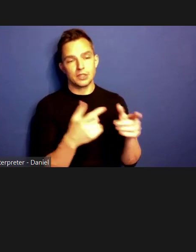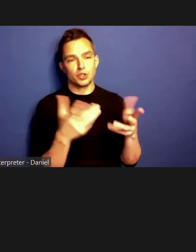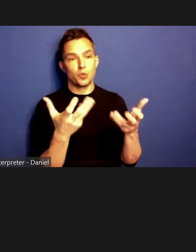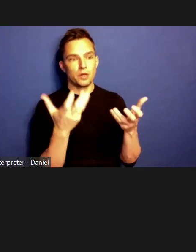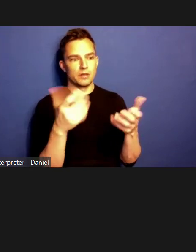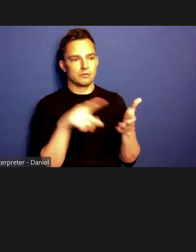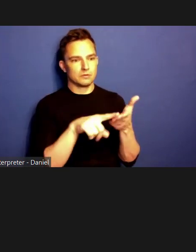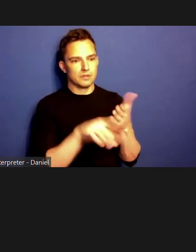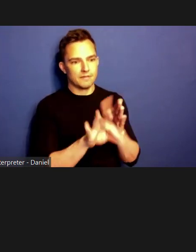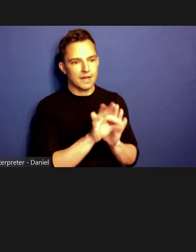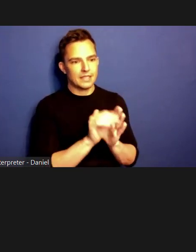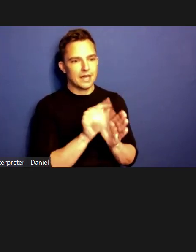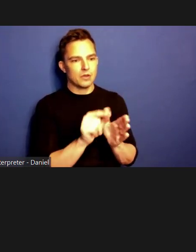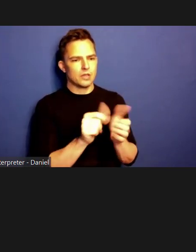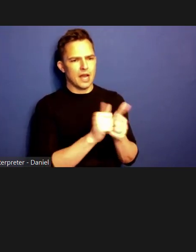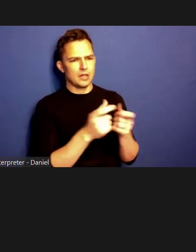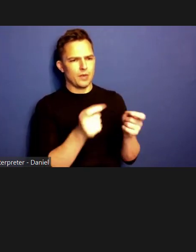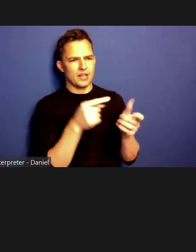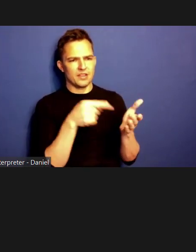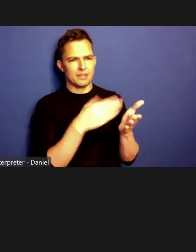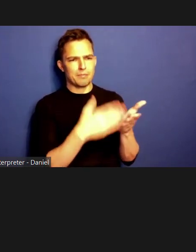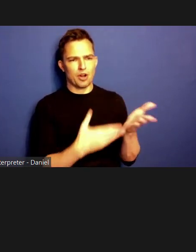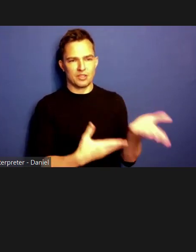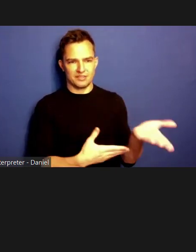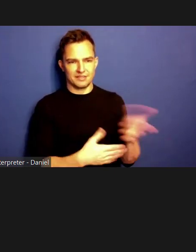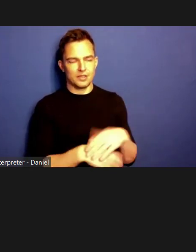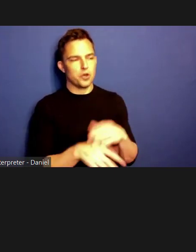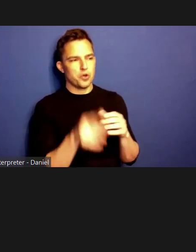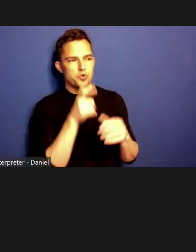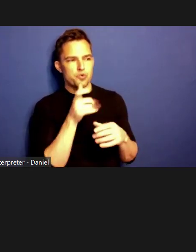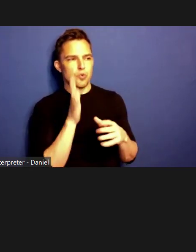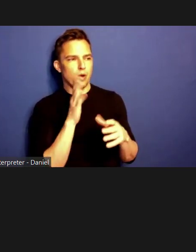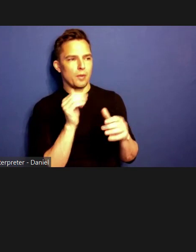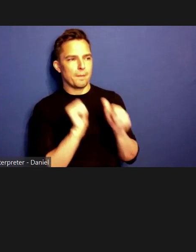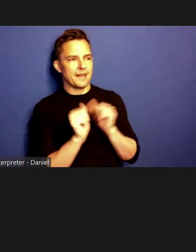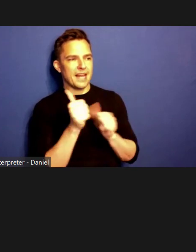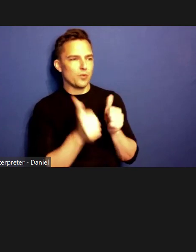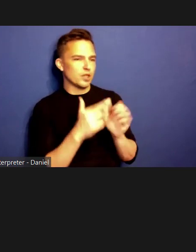Who is going to play what roles and how can we stay on top of the